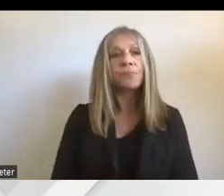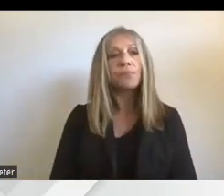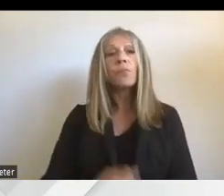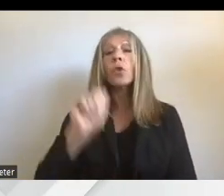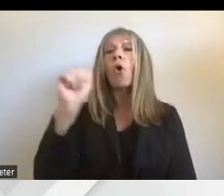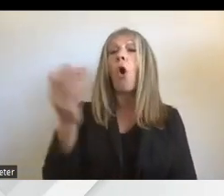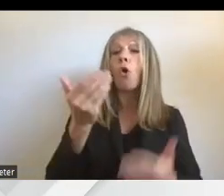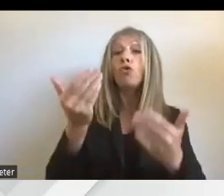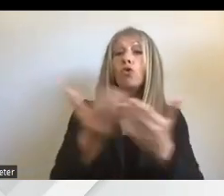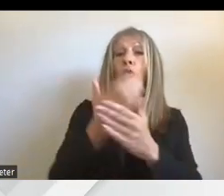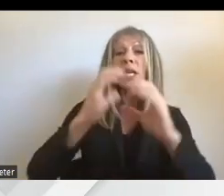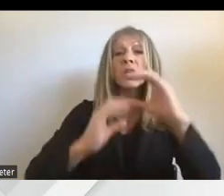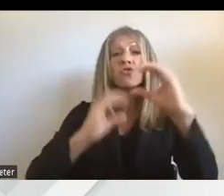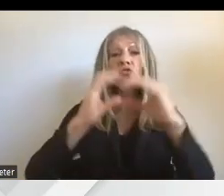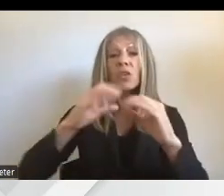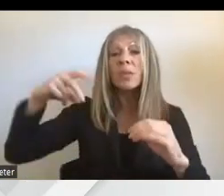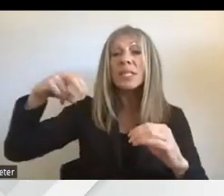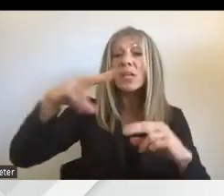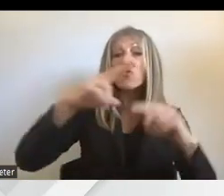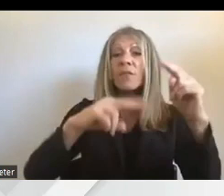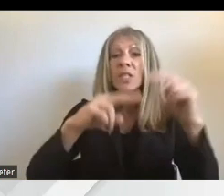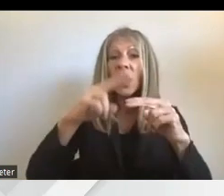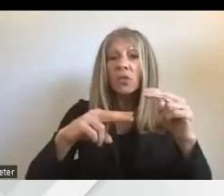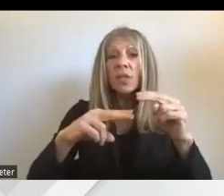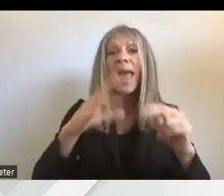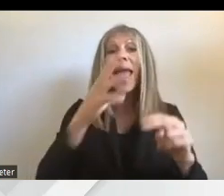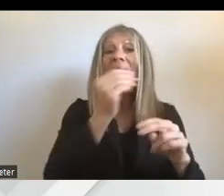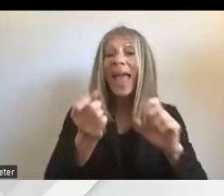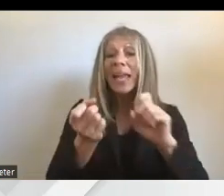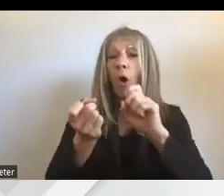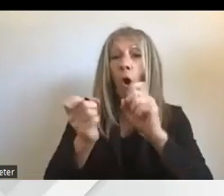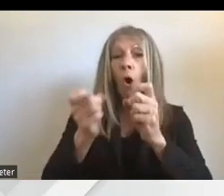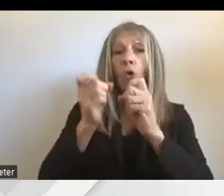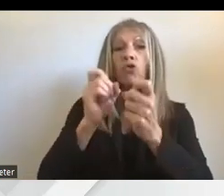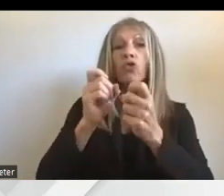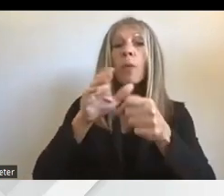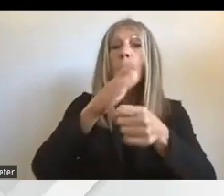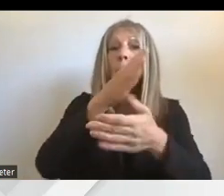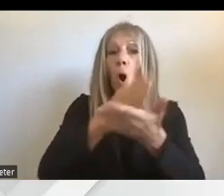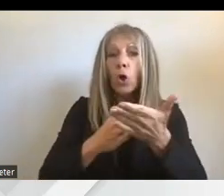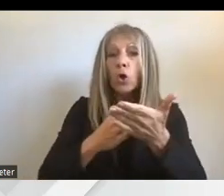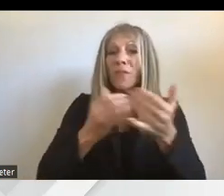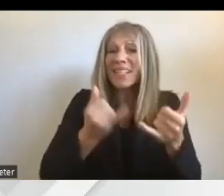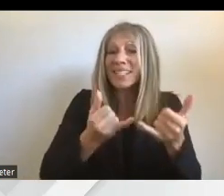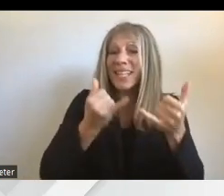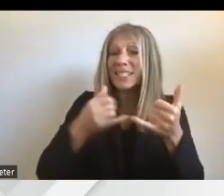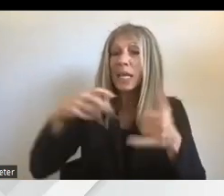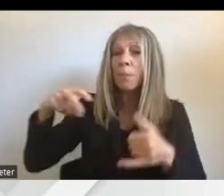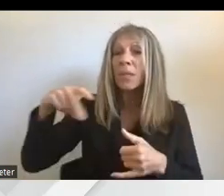All newly constructed pedestrian facilities and altered portions of existing pedestrian